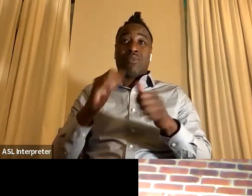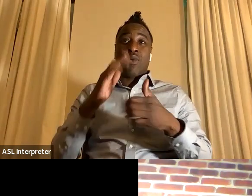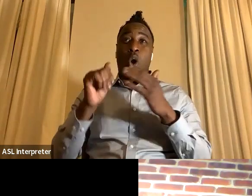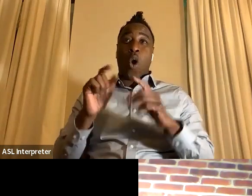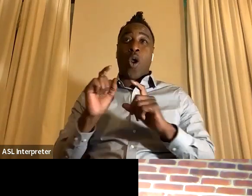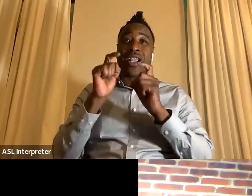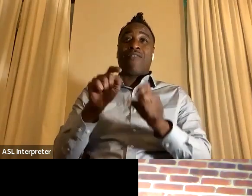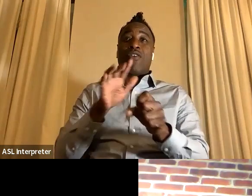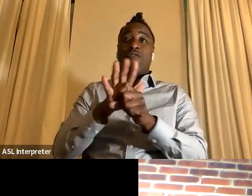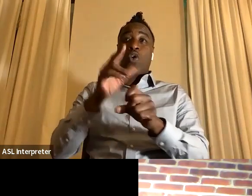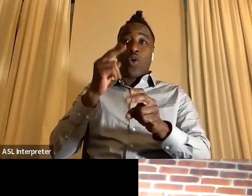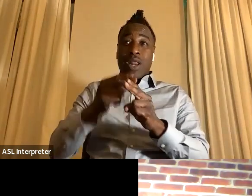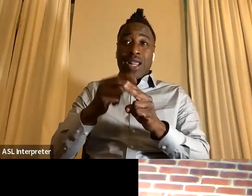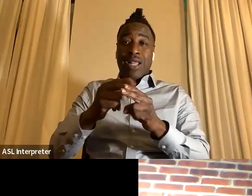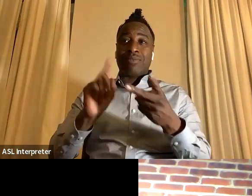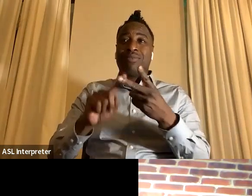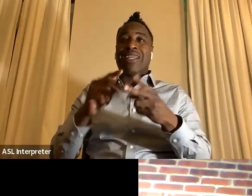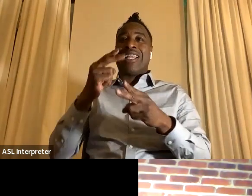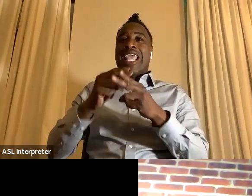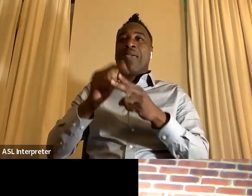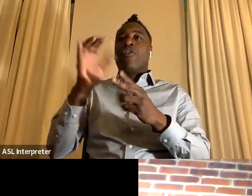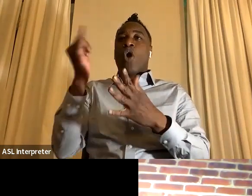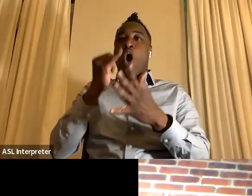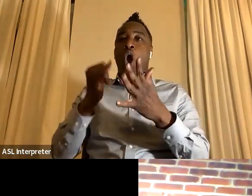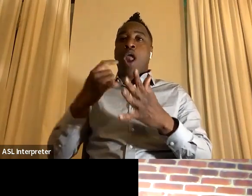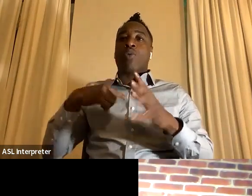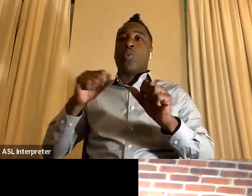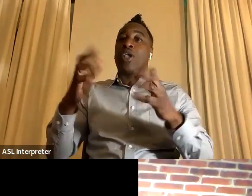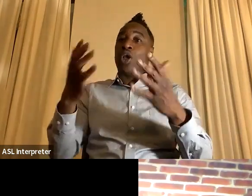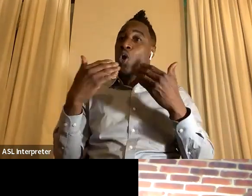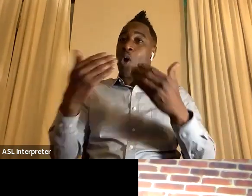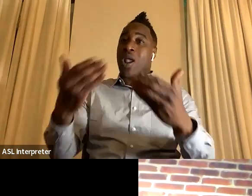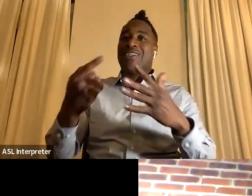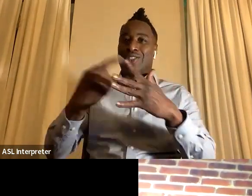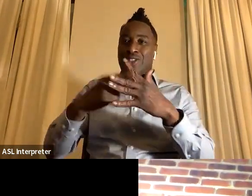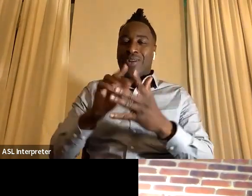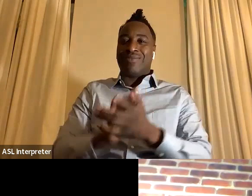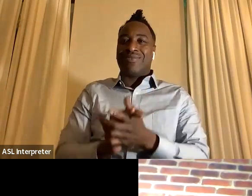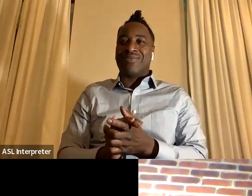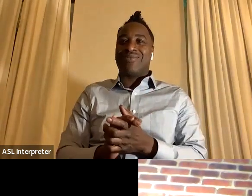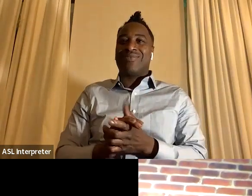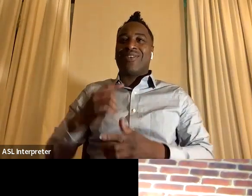and the name of your art in the show. We can go ahead. And I know we have one of our artists join virtually.